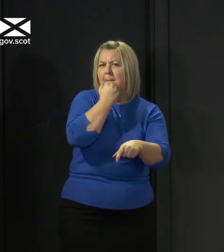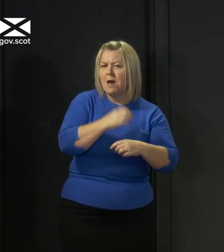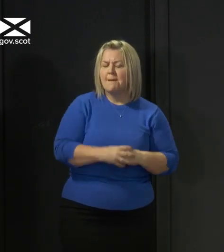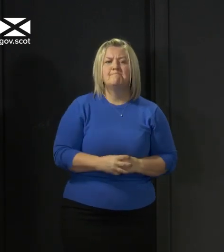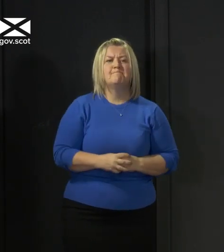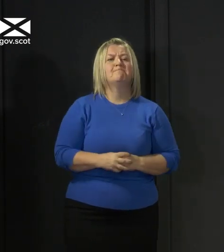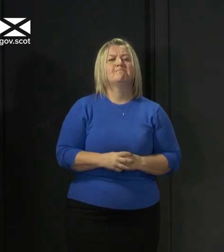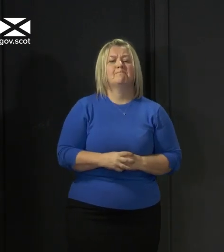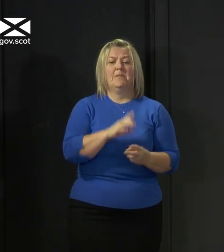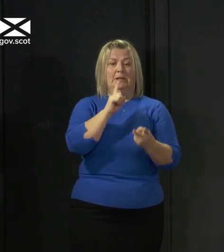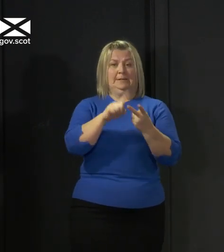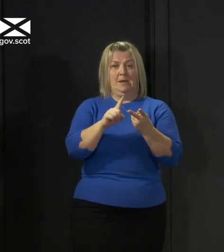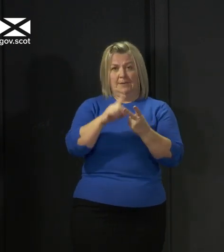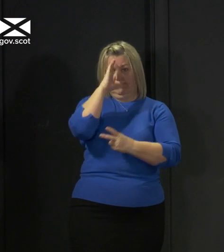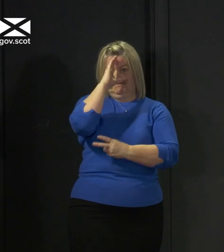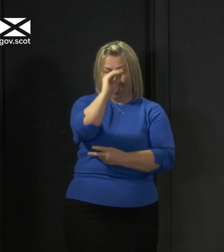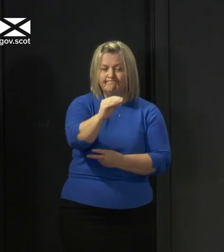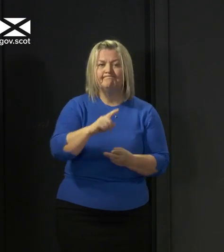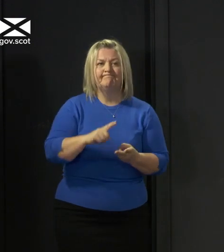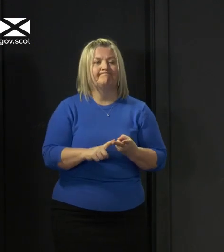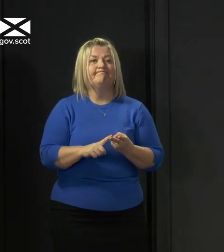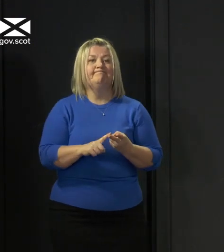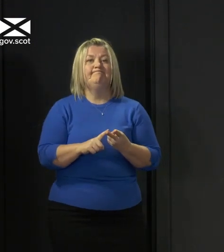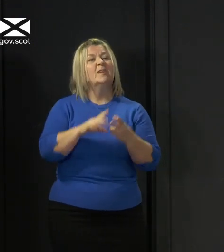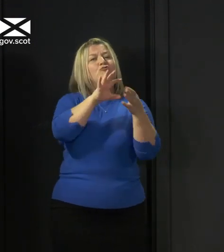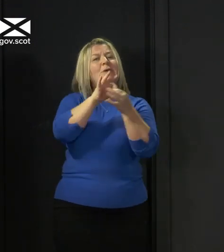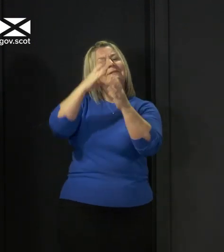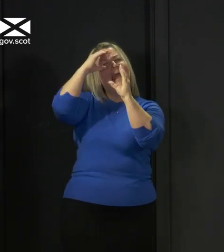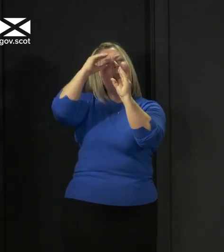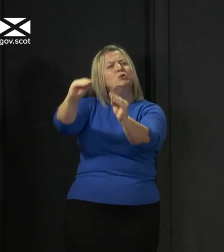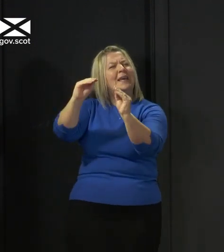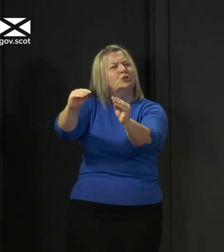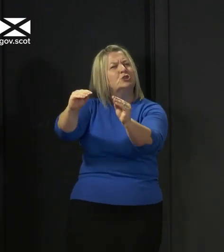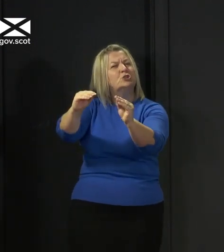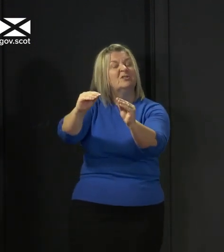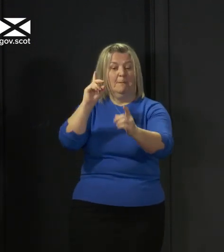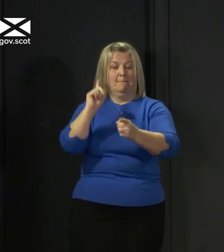update on relates to education of course for most children in young people this